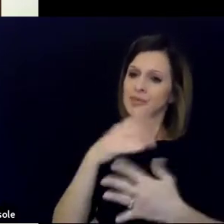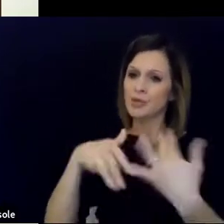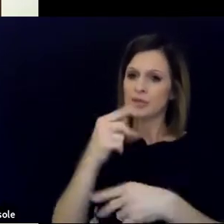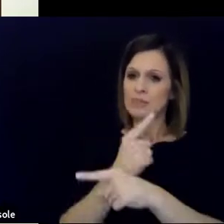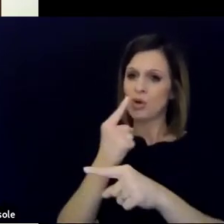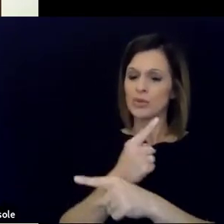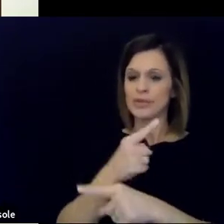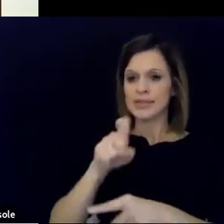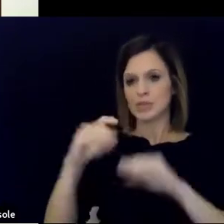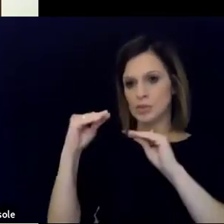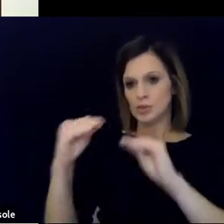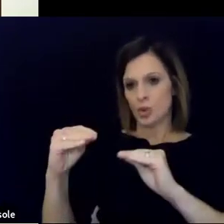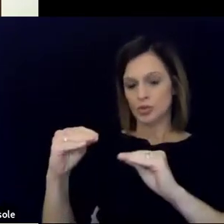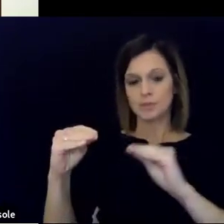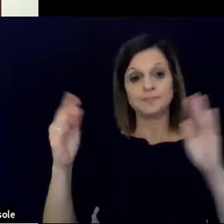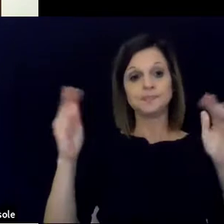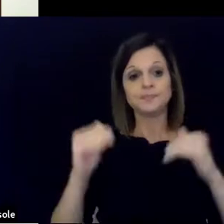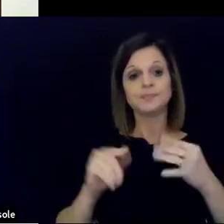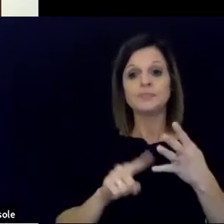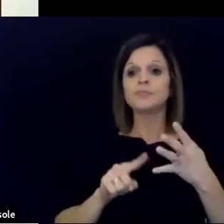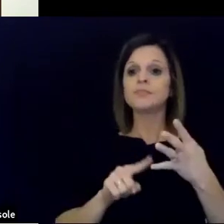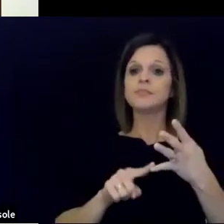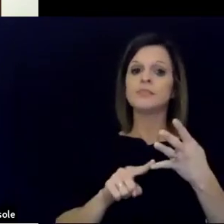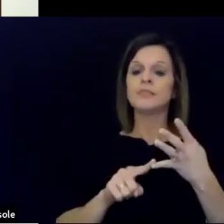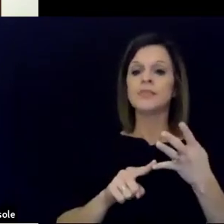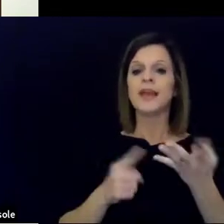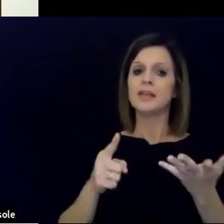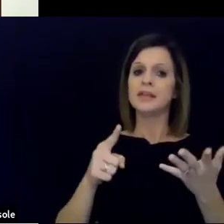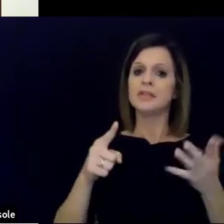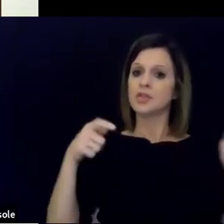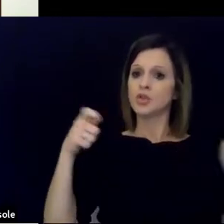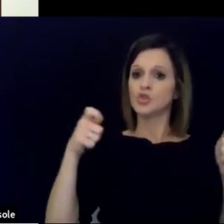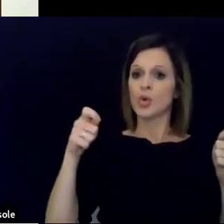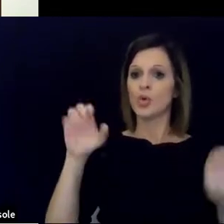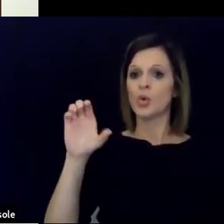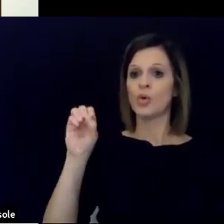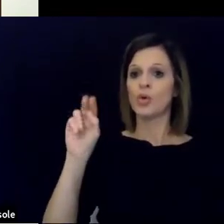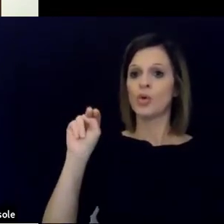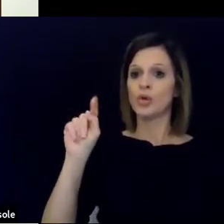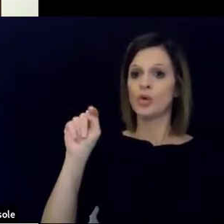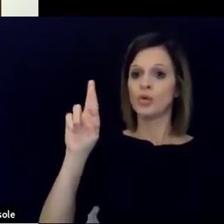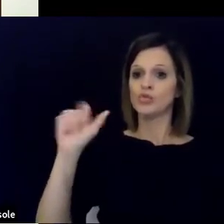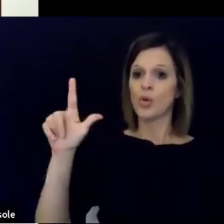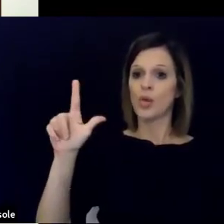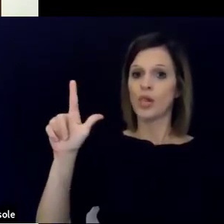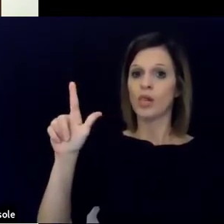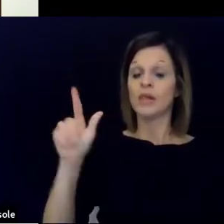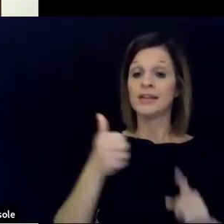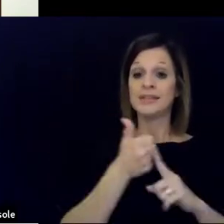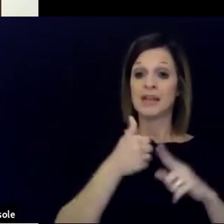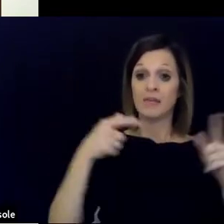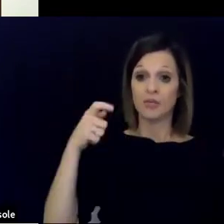And then just being in a state of self control, self-regulation overall is really important